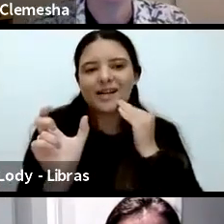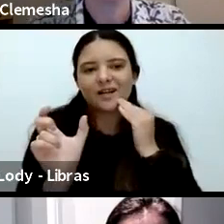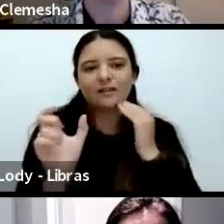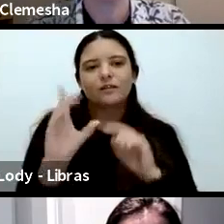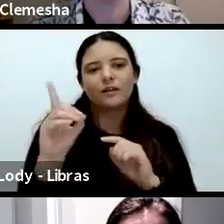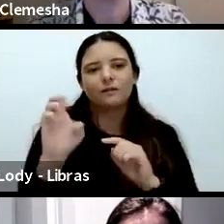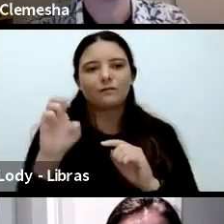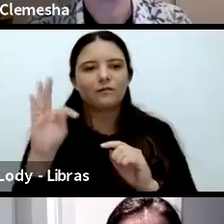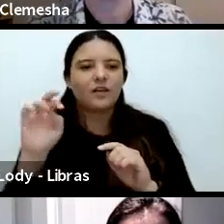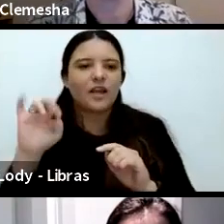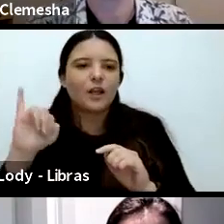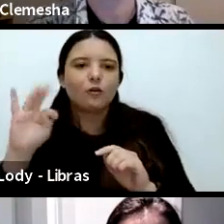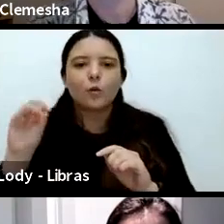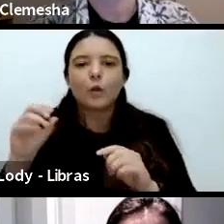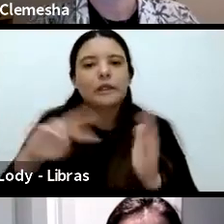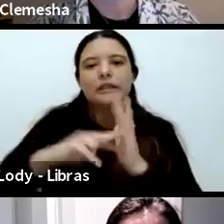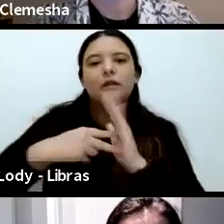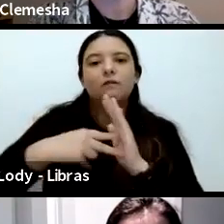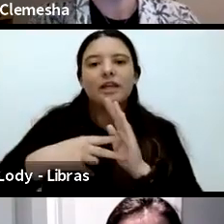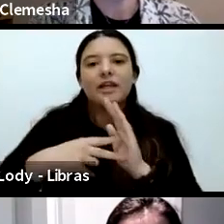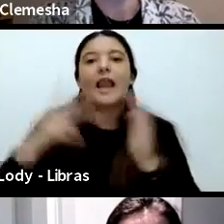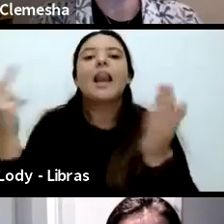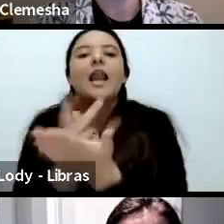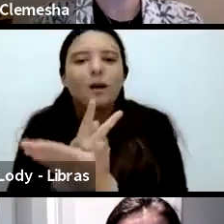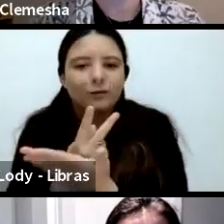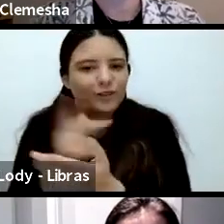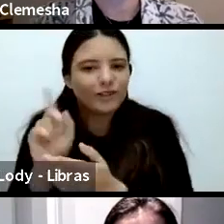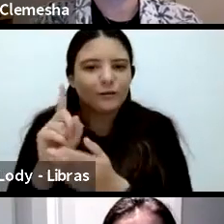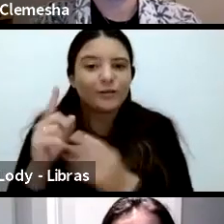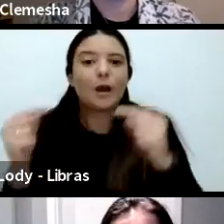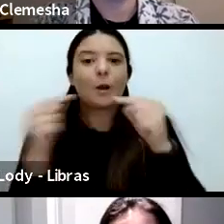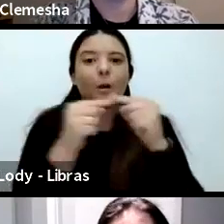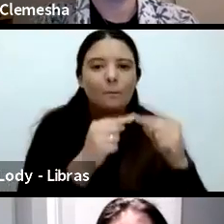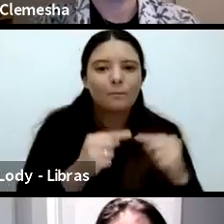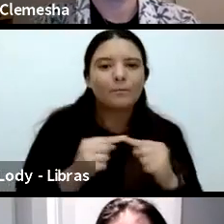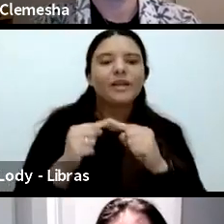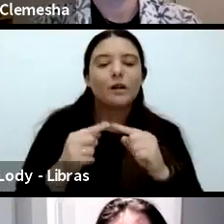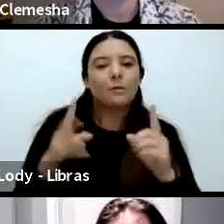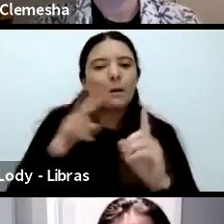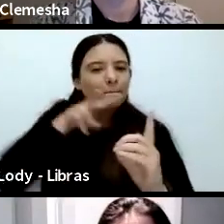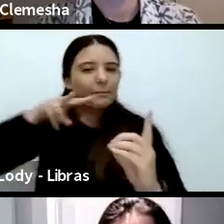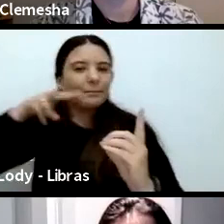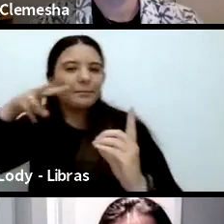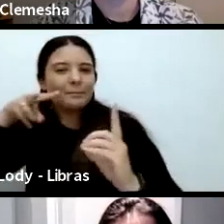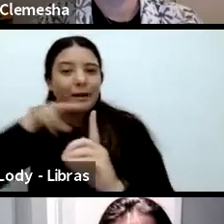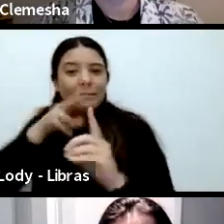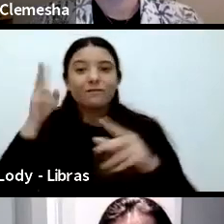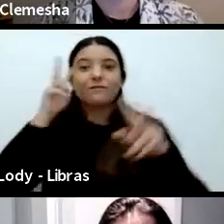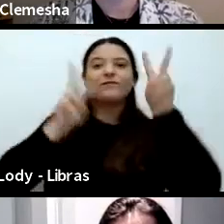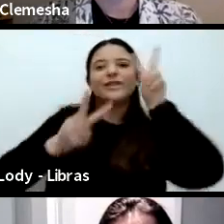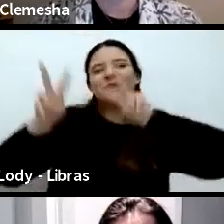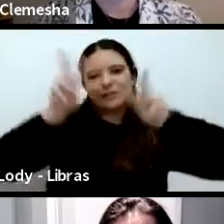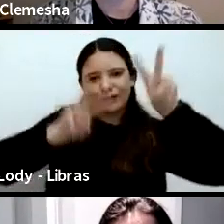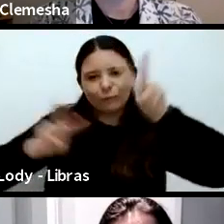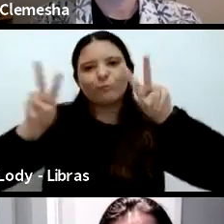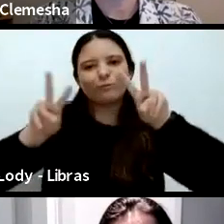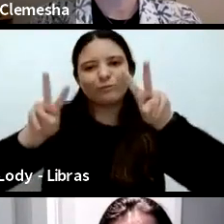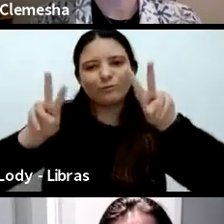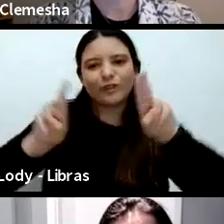mean it's a problem. or a defect. It's my It's much, much more real It's much, much more related to. deploy the perspectives perspectives.